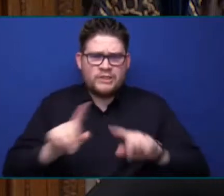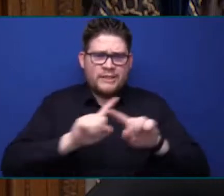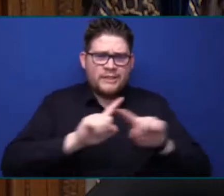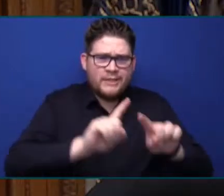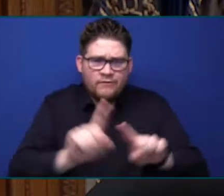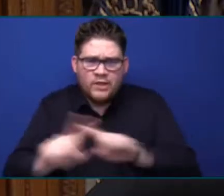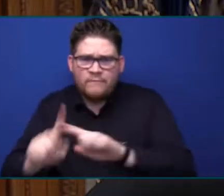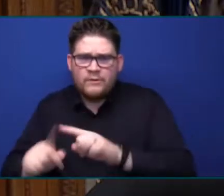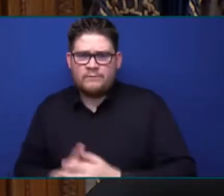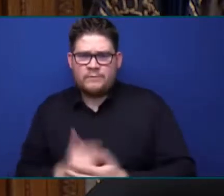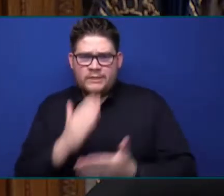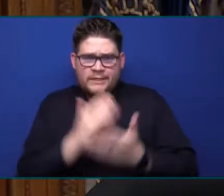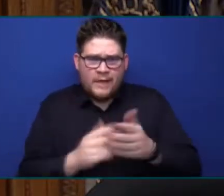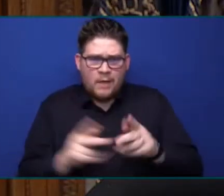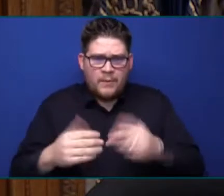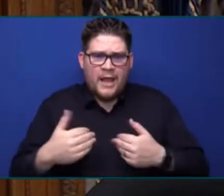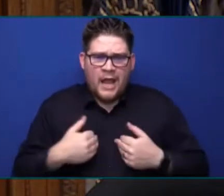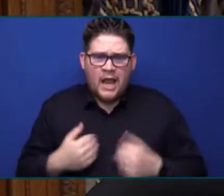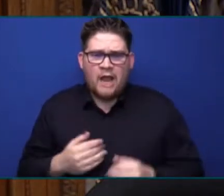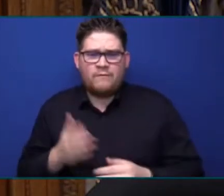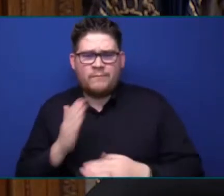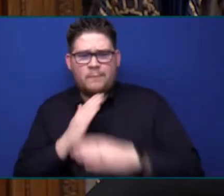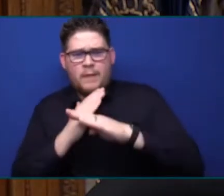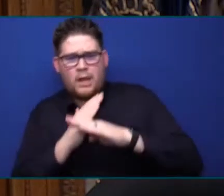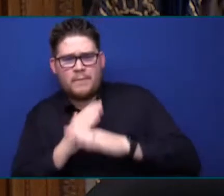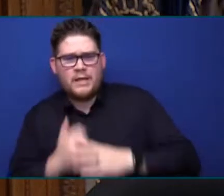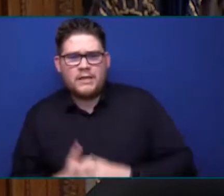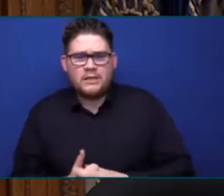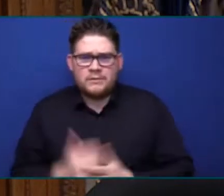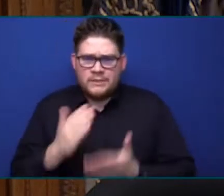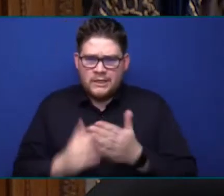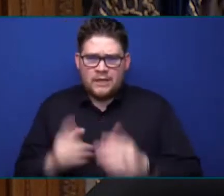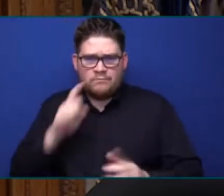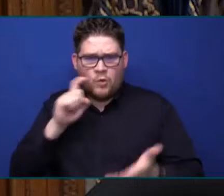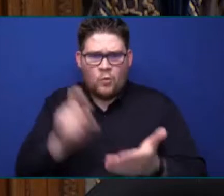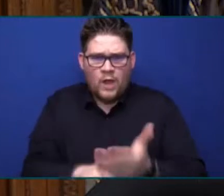we begin to see people for who they are.